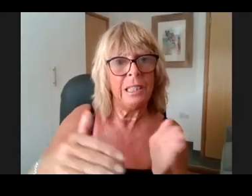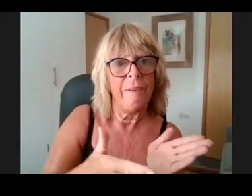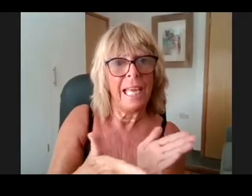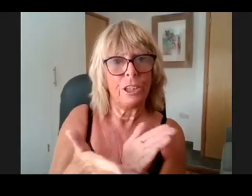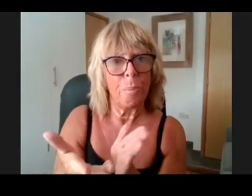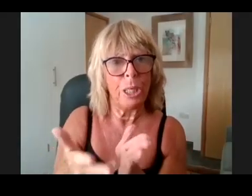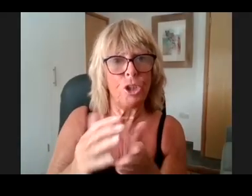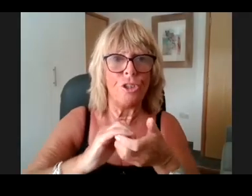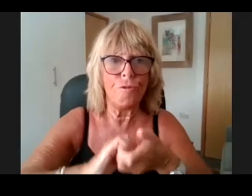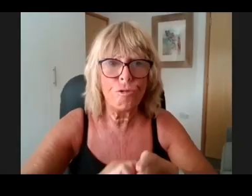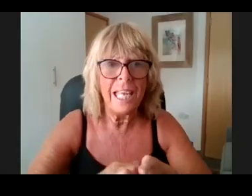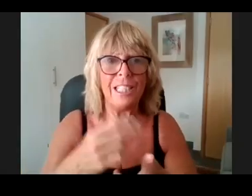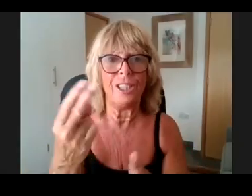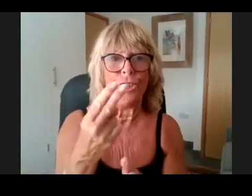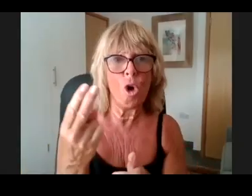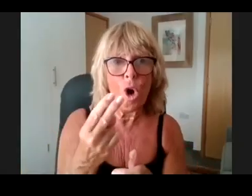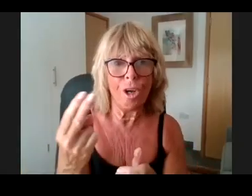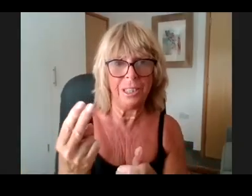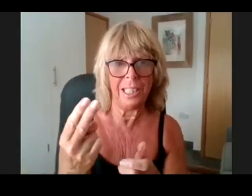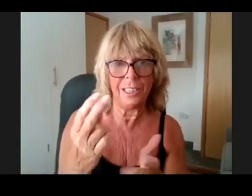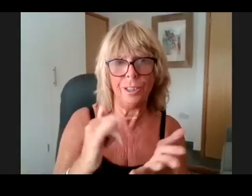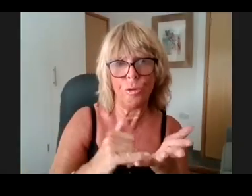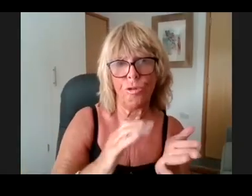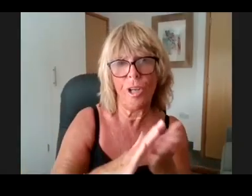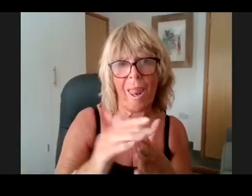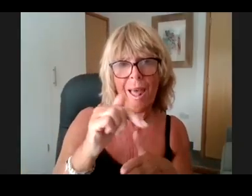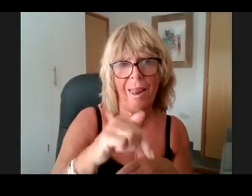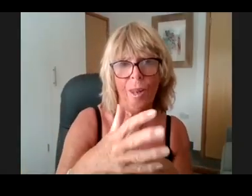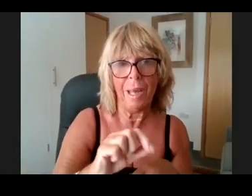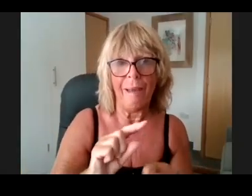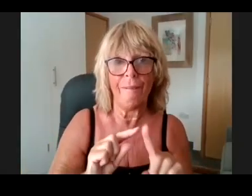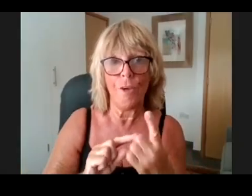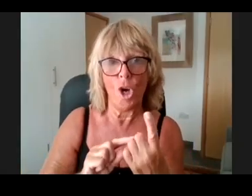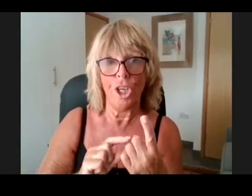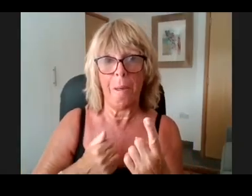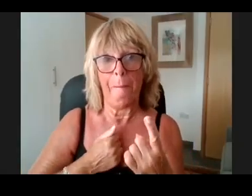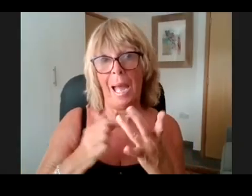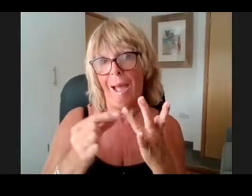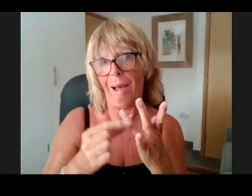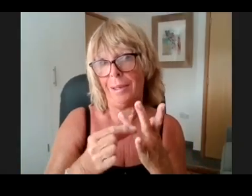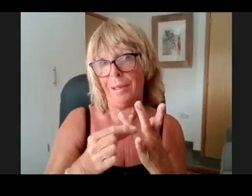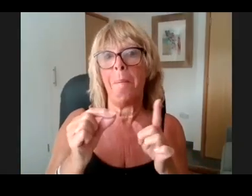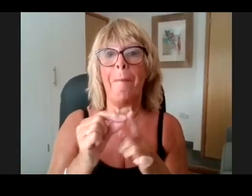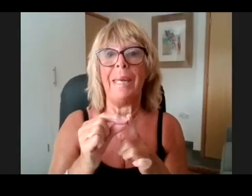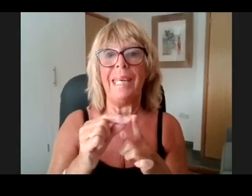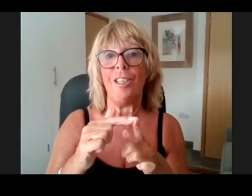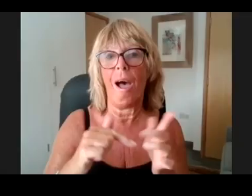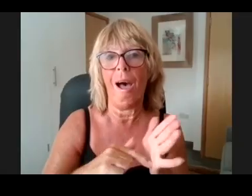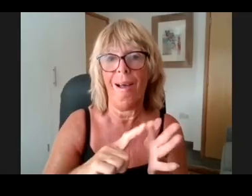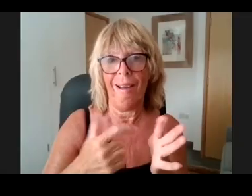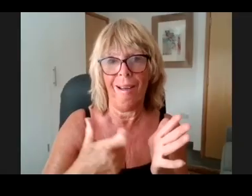artists in Shallal the first one is my husband Peter Willis it's in August at